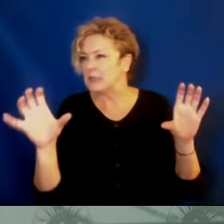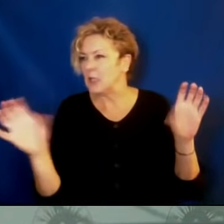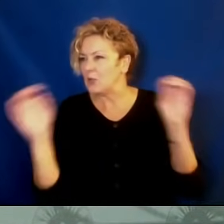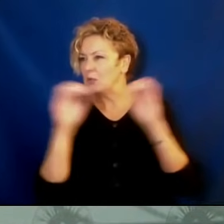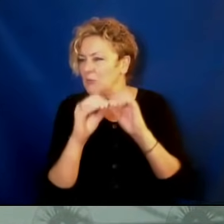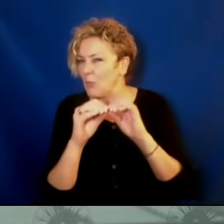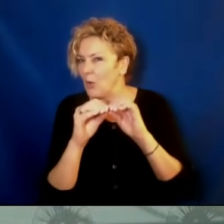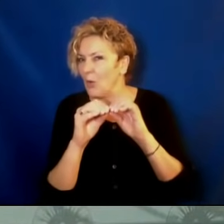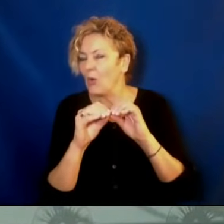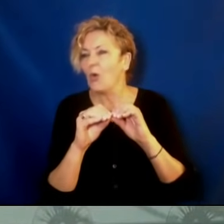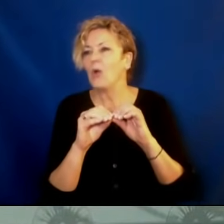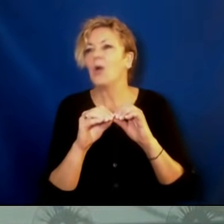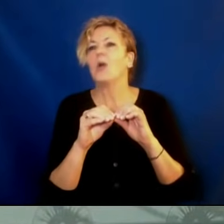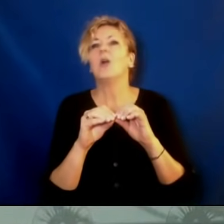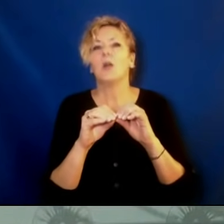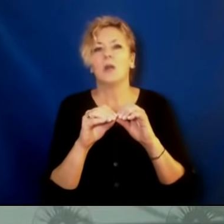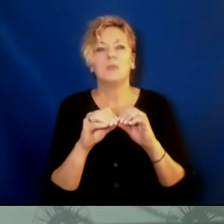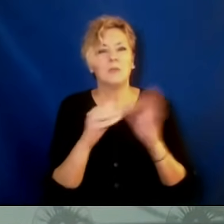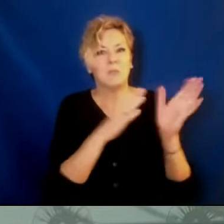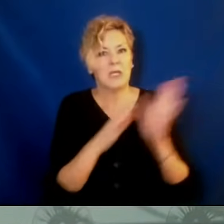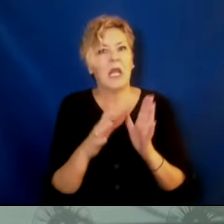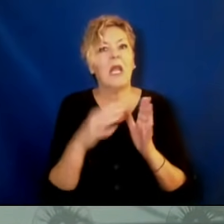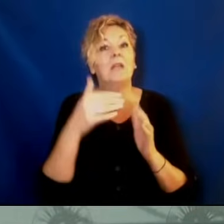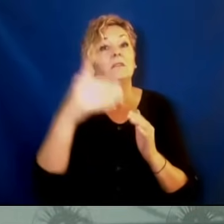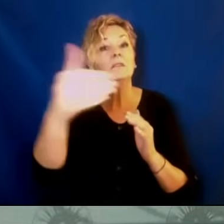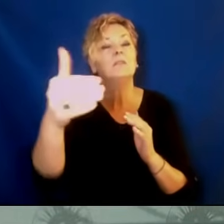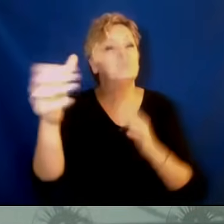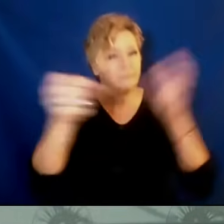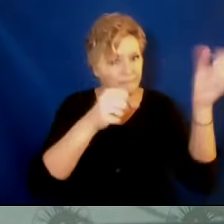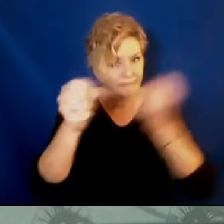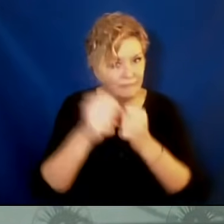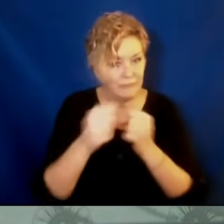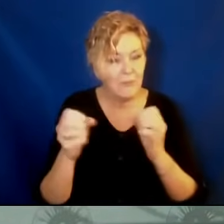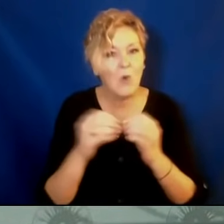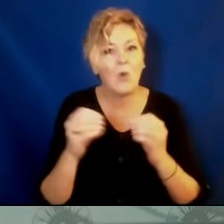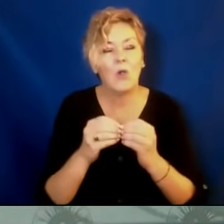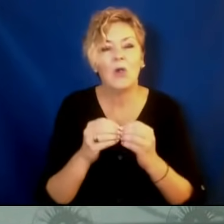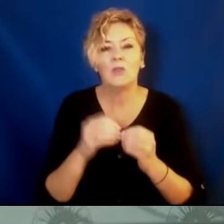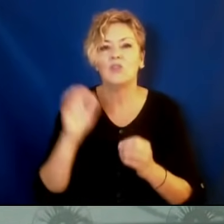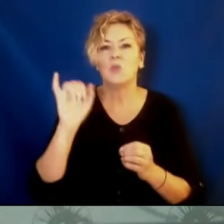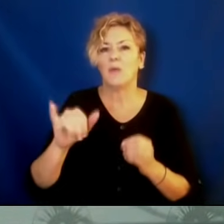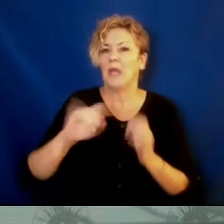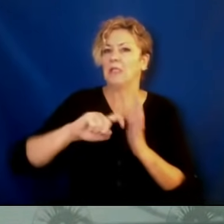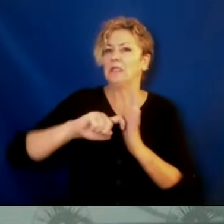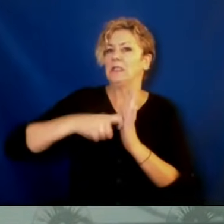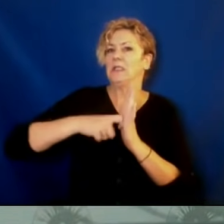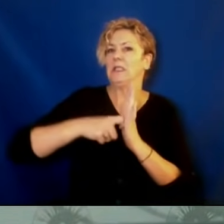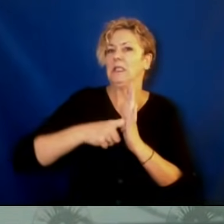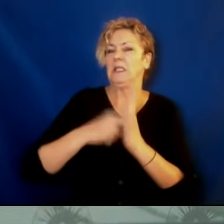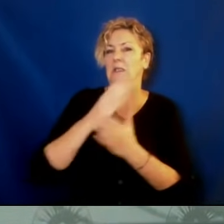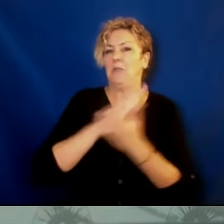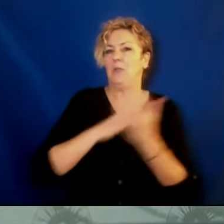continue to do so in this question and on others like it. With respect to the hiring of contact